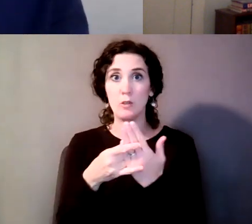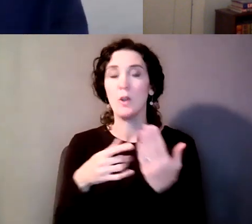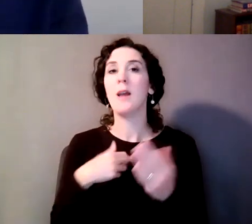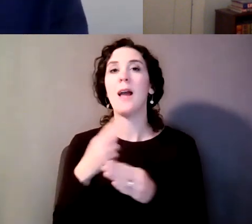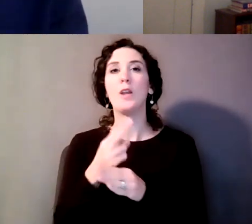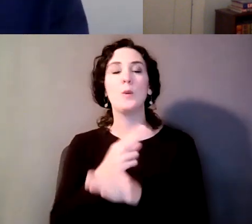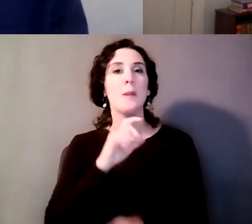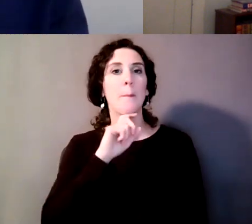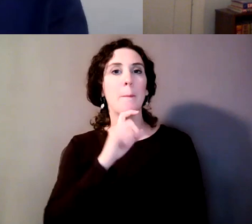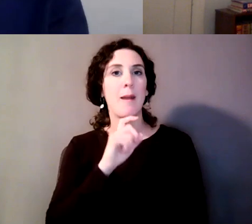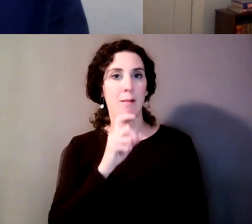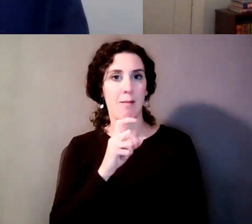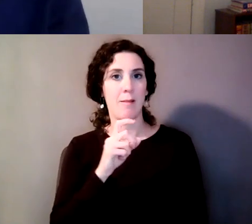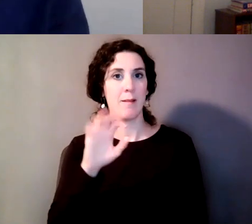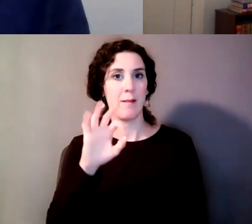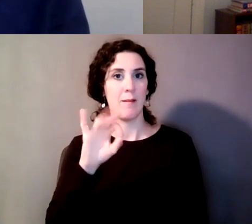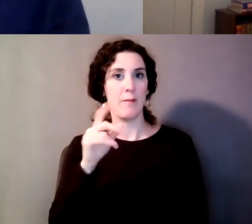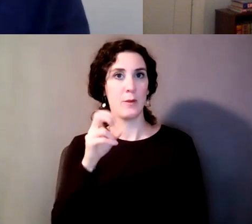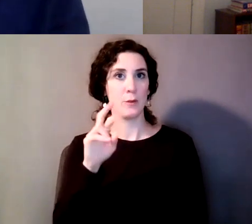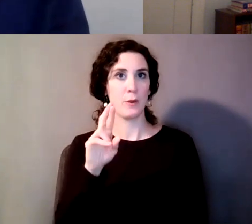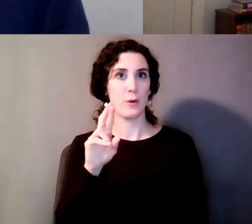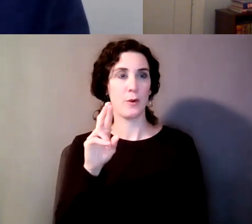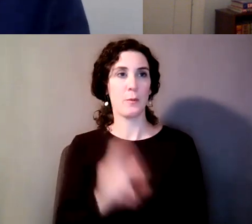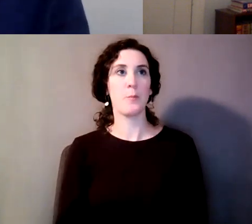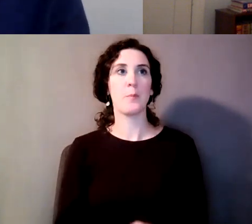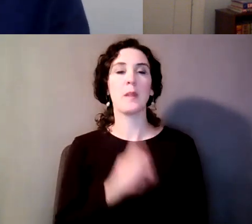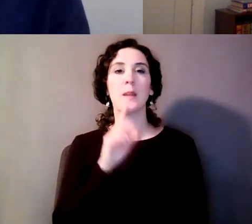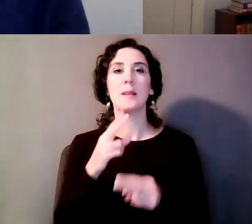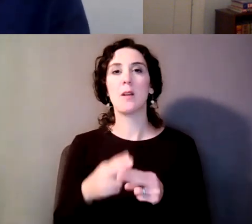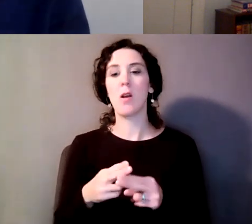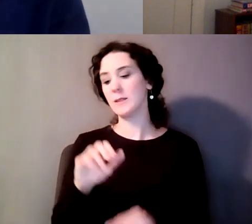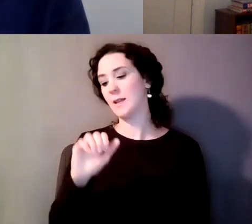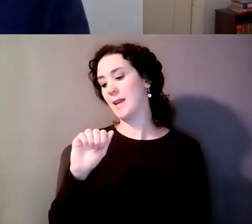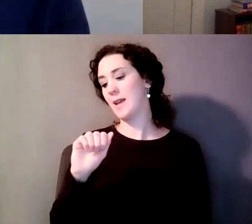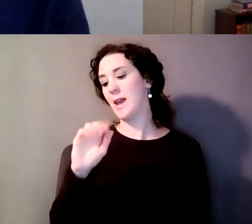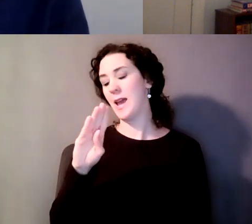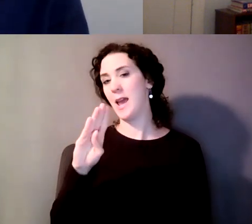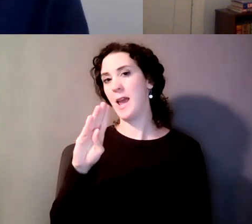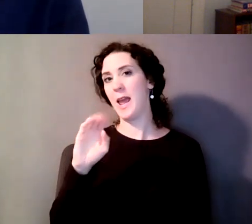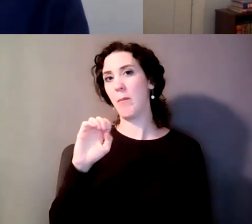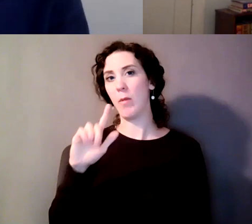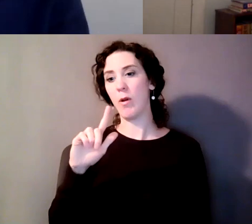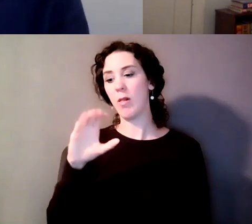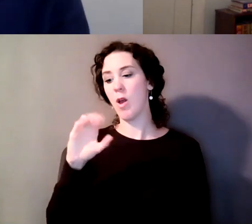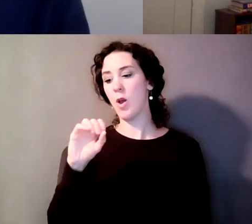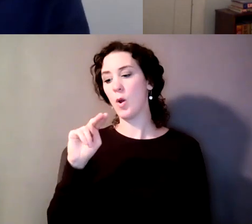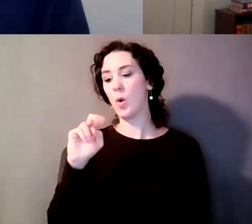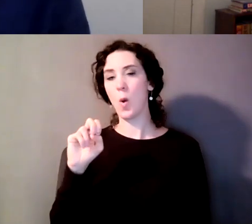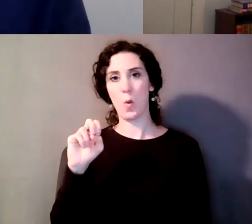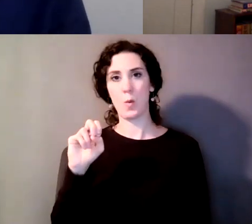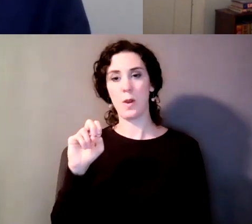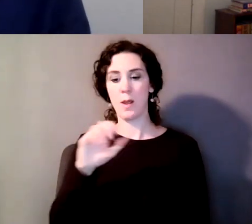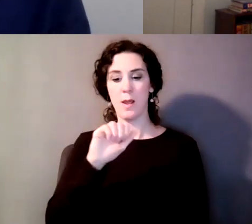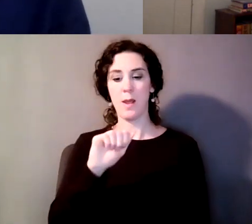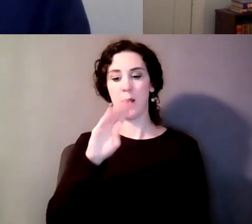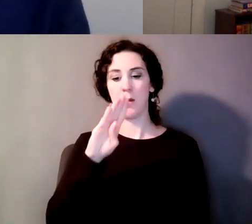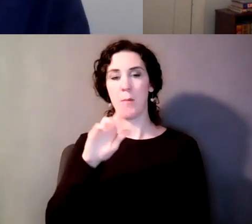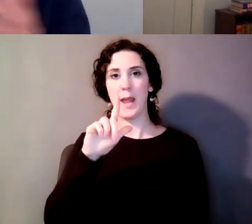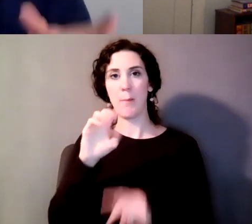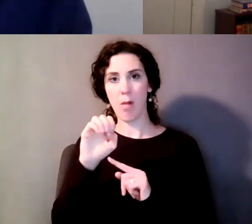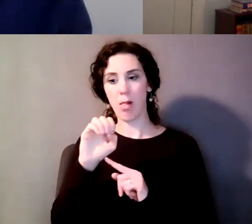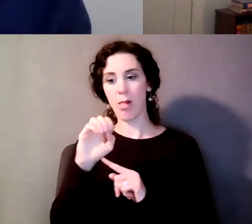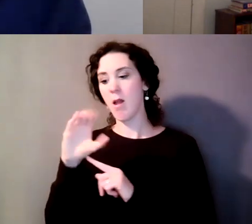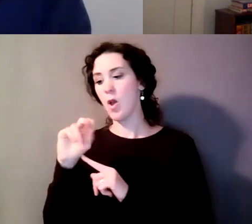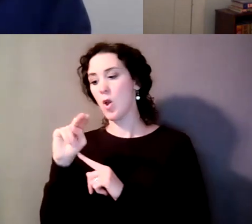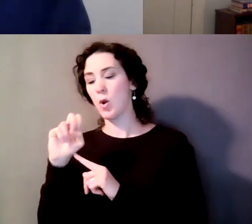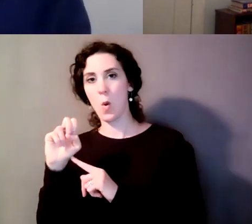filter which is called an able cone filter. And I don't like the use of paper, I don't